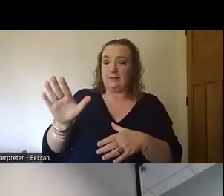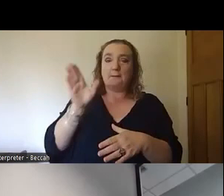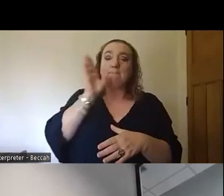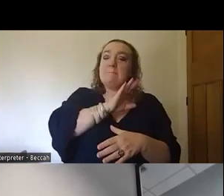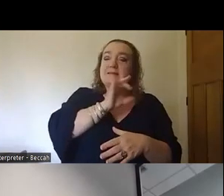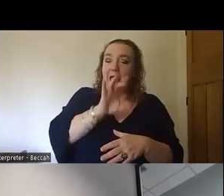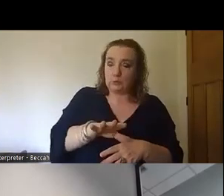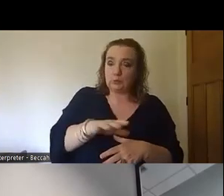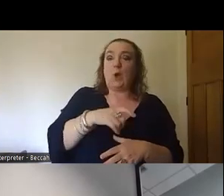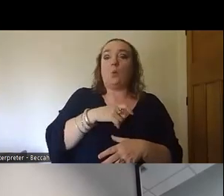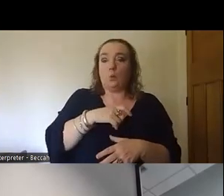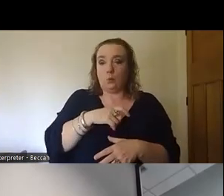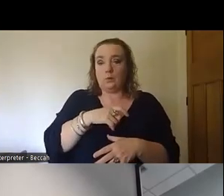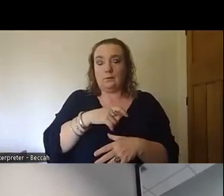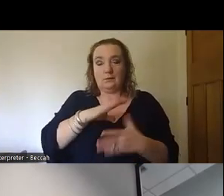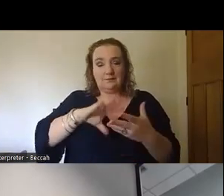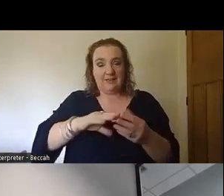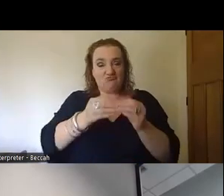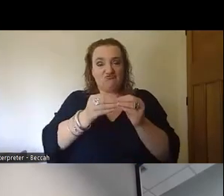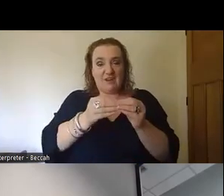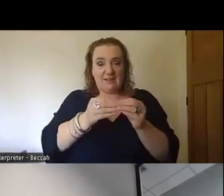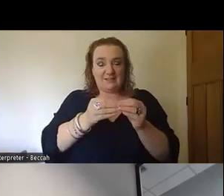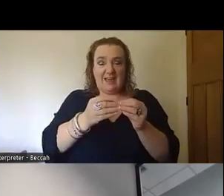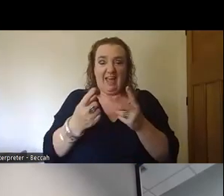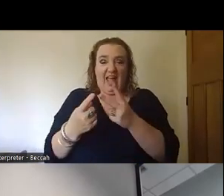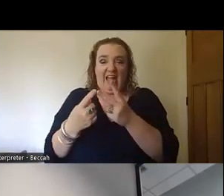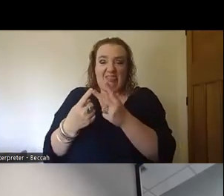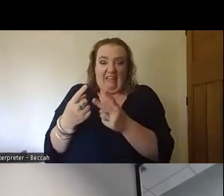and then you create that othering focus.